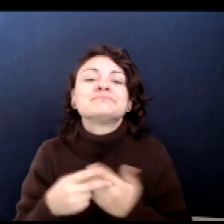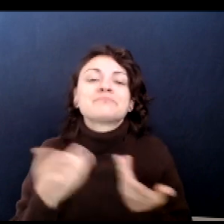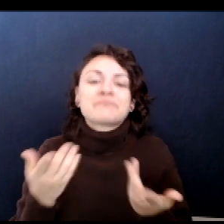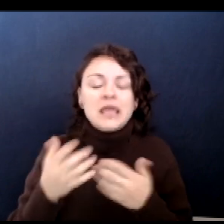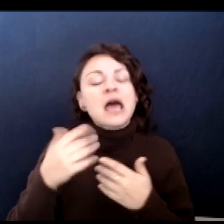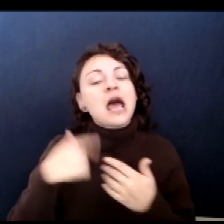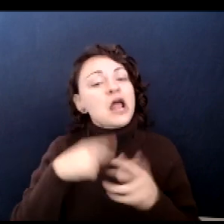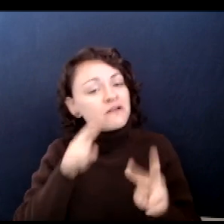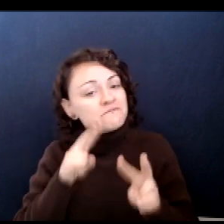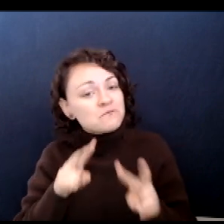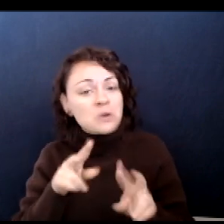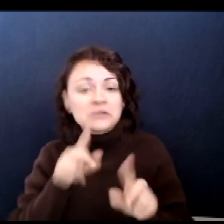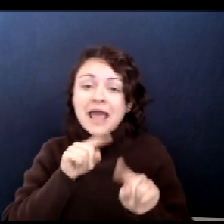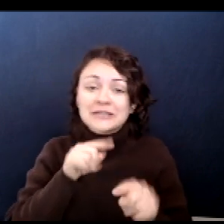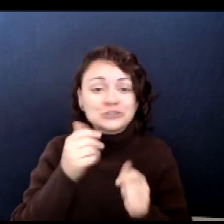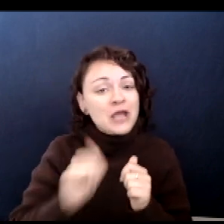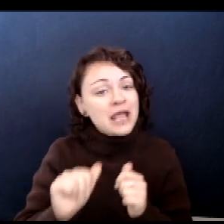you might have in chair. Thank you.